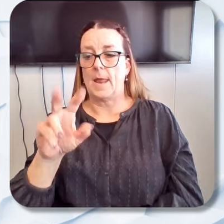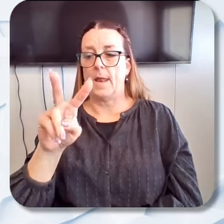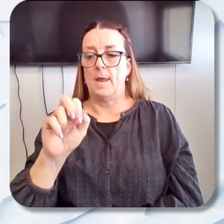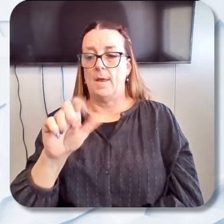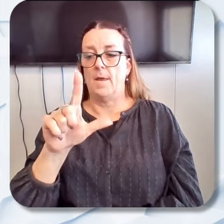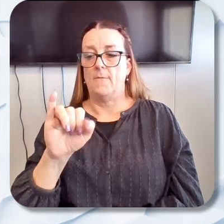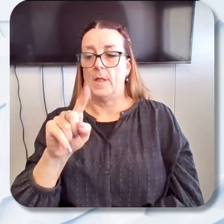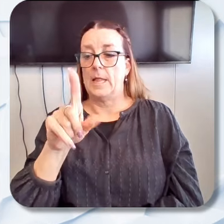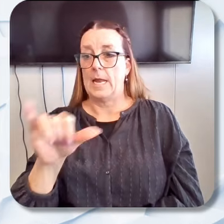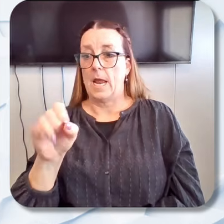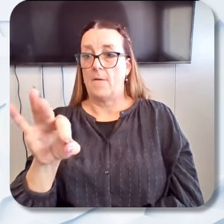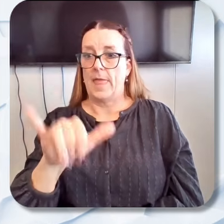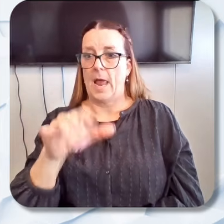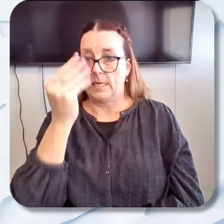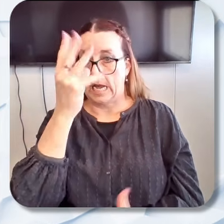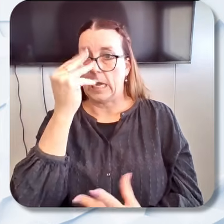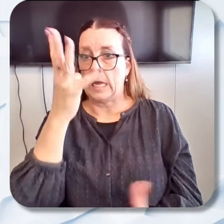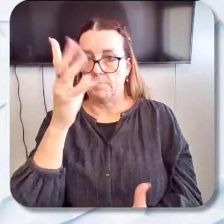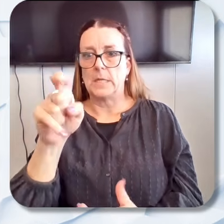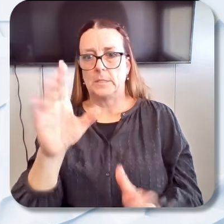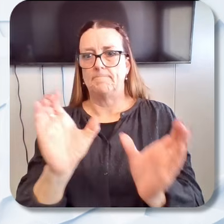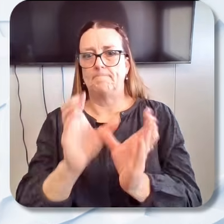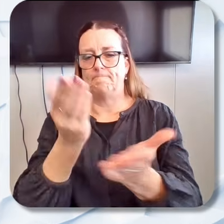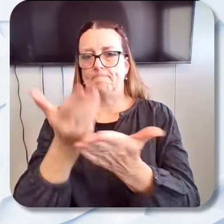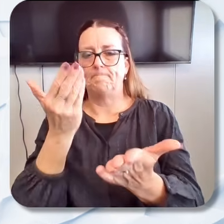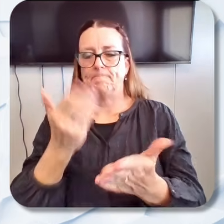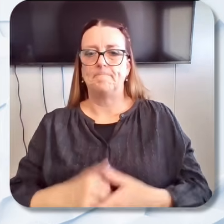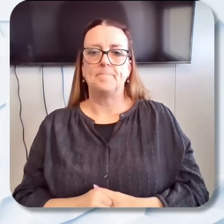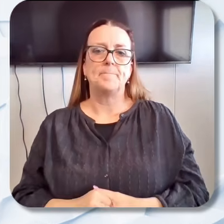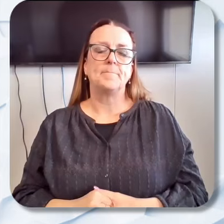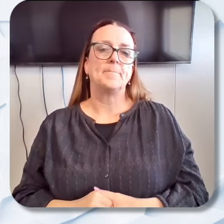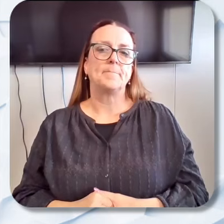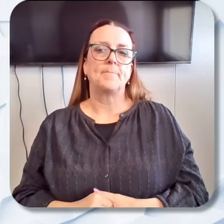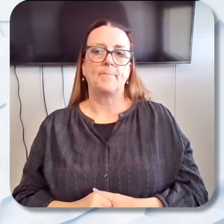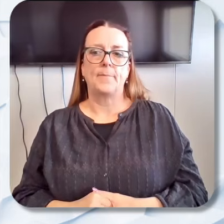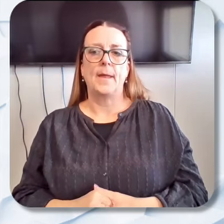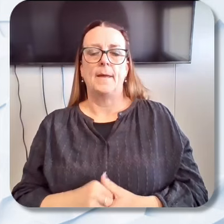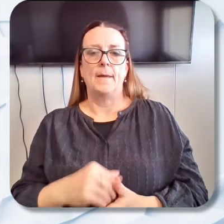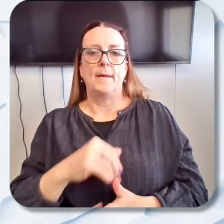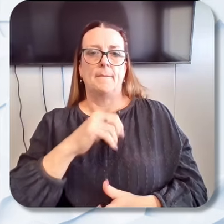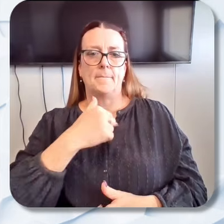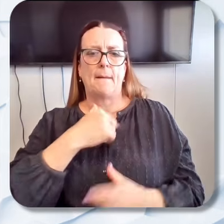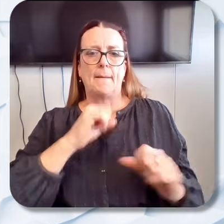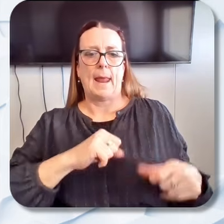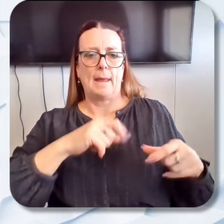So I could, so yes, I could talk a little bit about this. I was answering a question.